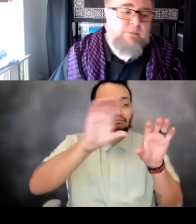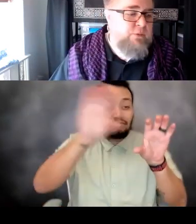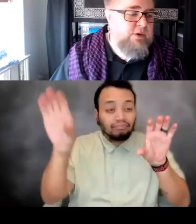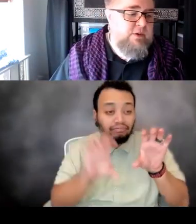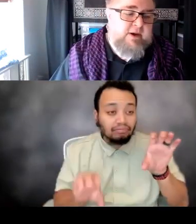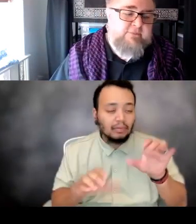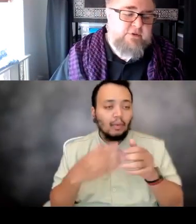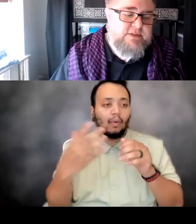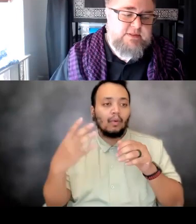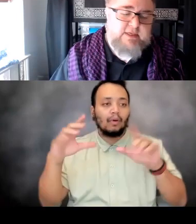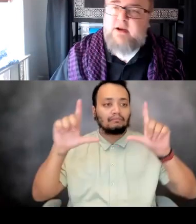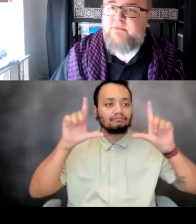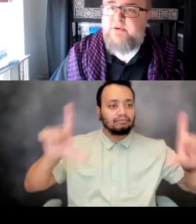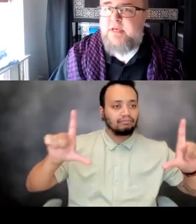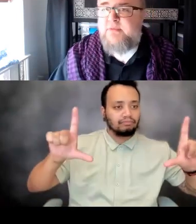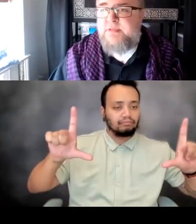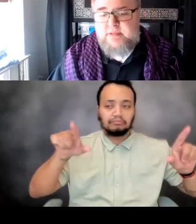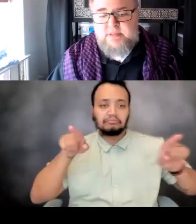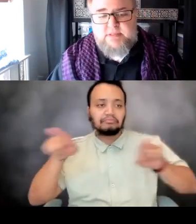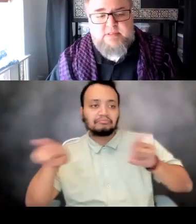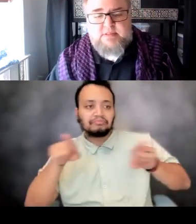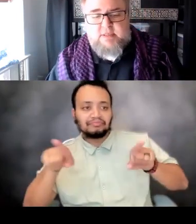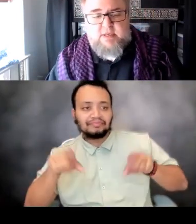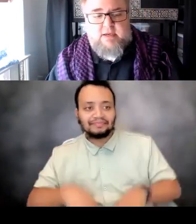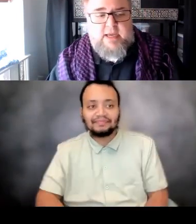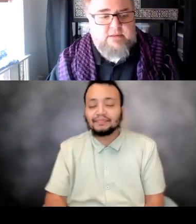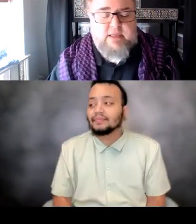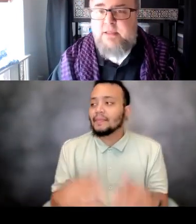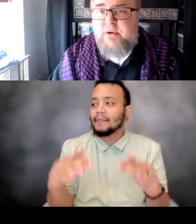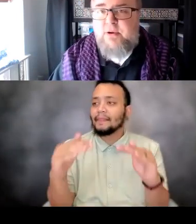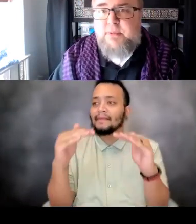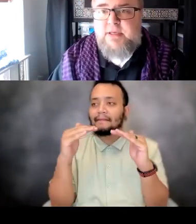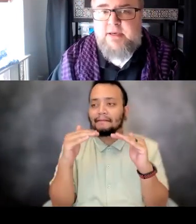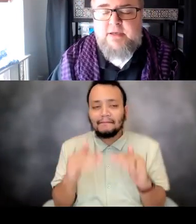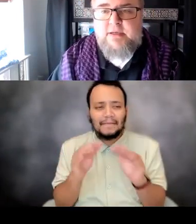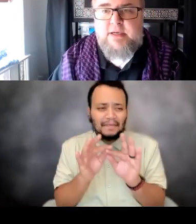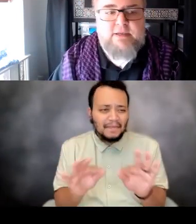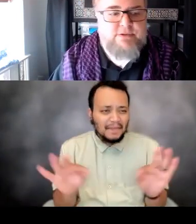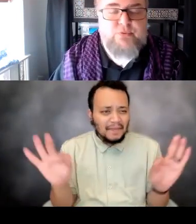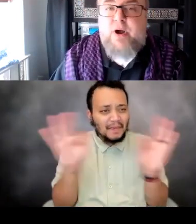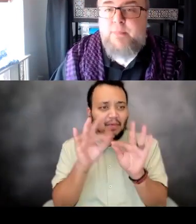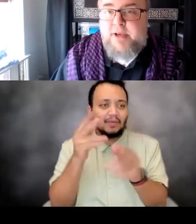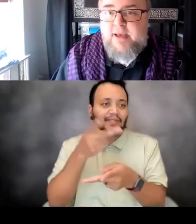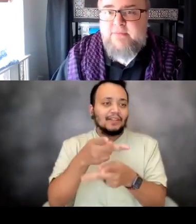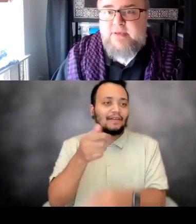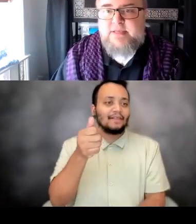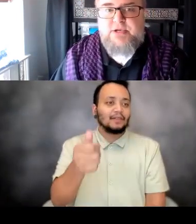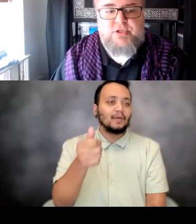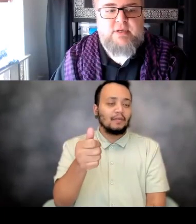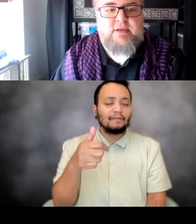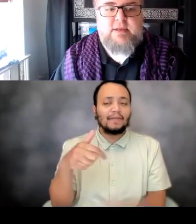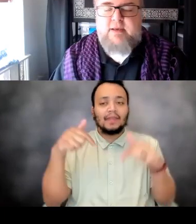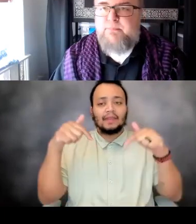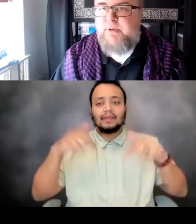and we wanna remind folks to take care of yourselves. This is not likely going to be a trauma-heavy session,